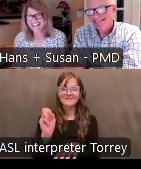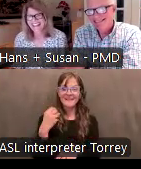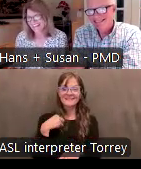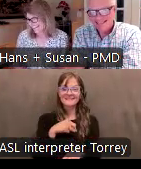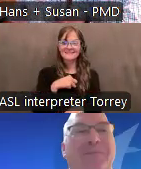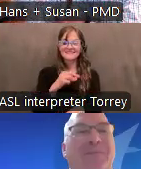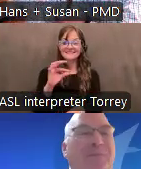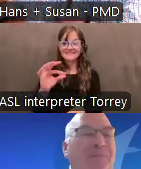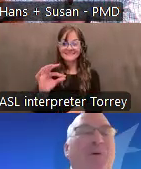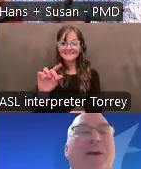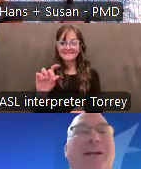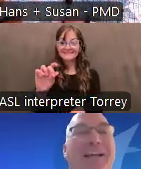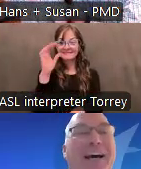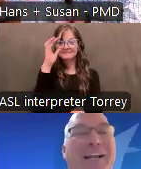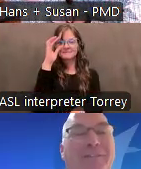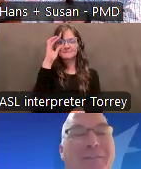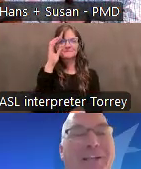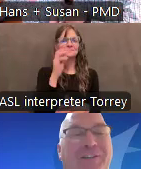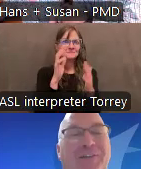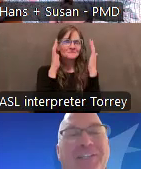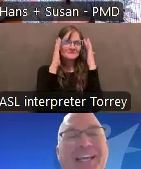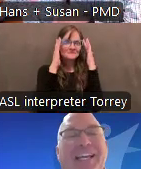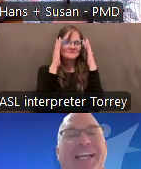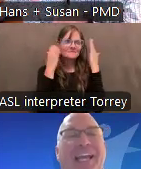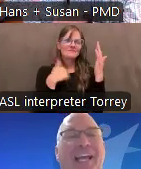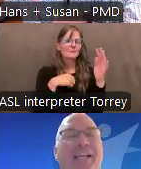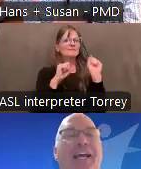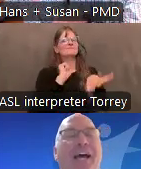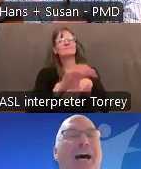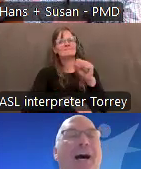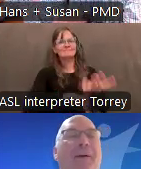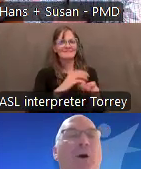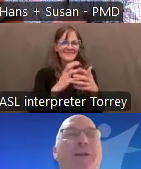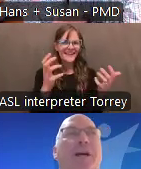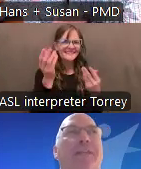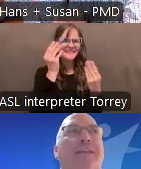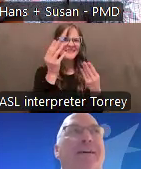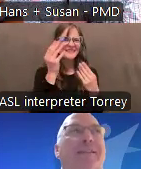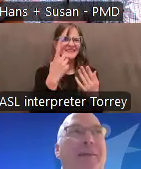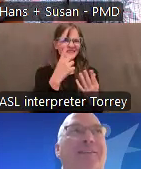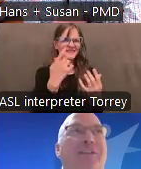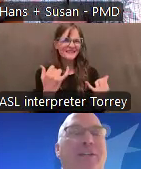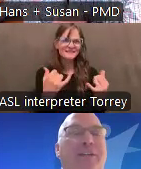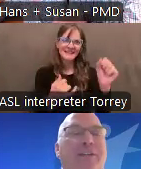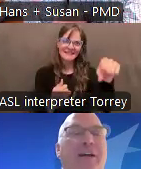So we brought a lot of information to you today and you know, I think the message is,